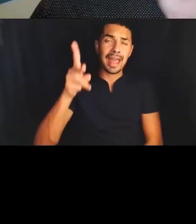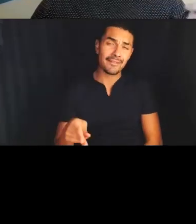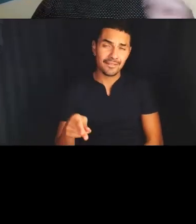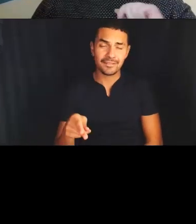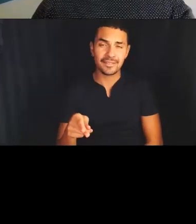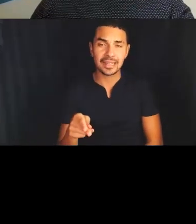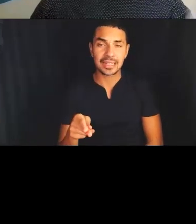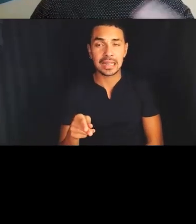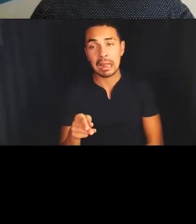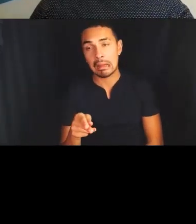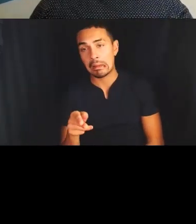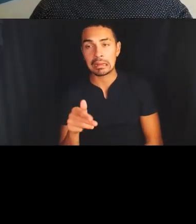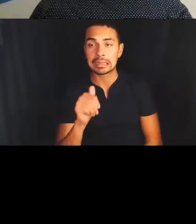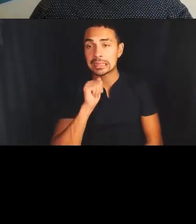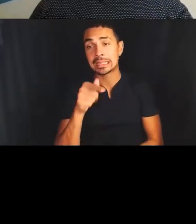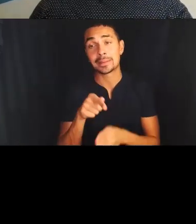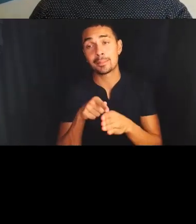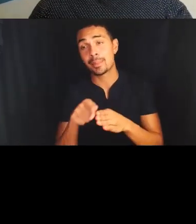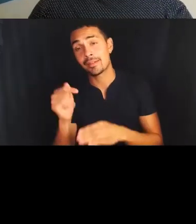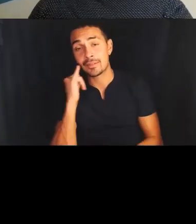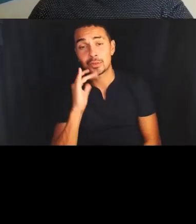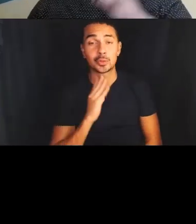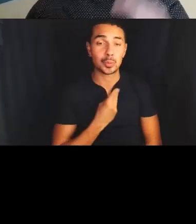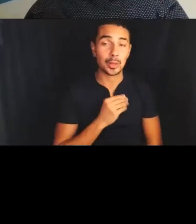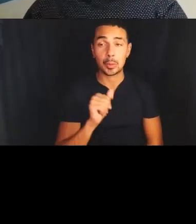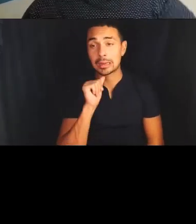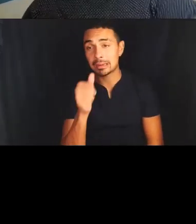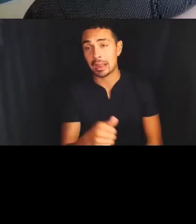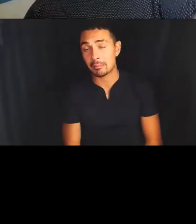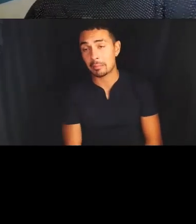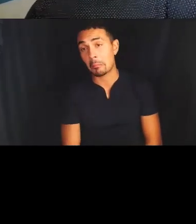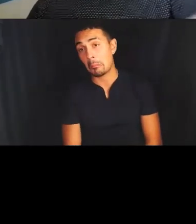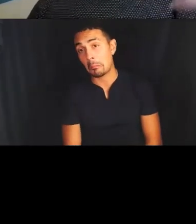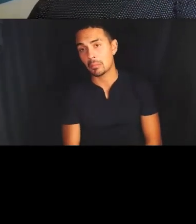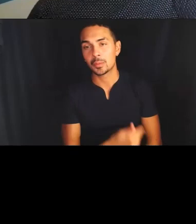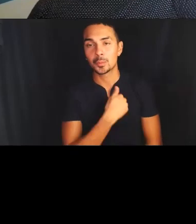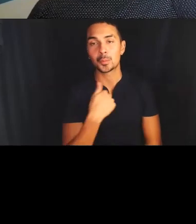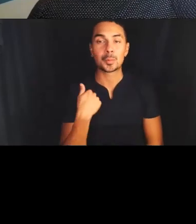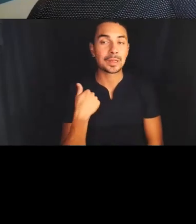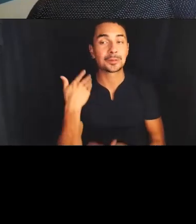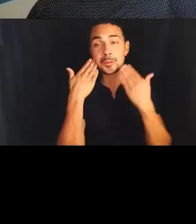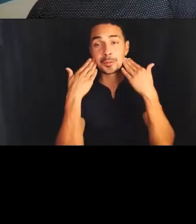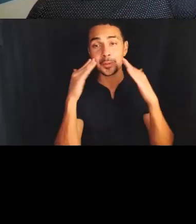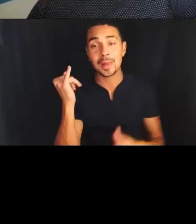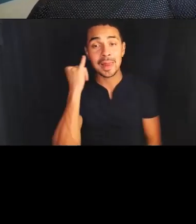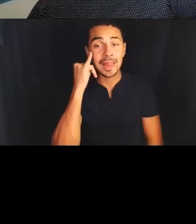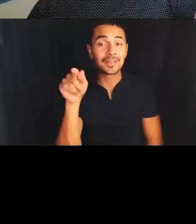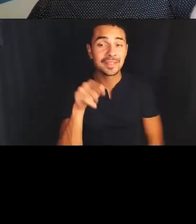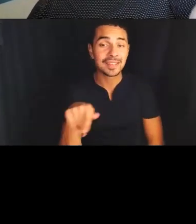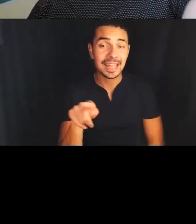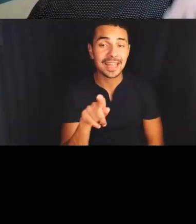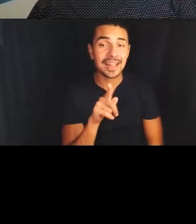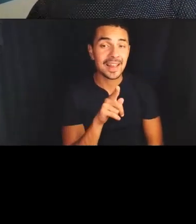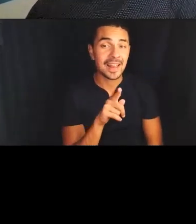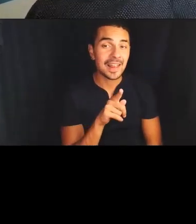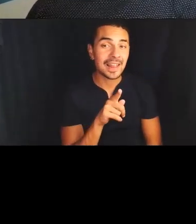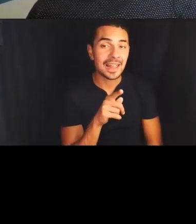not specify if they were trans or not, again, we don't know if they may have been trans